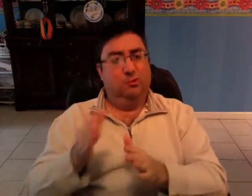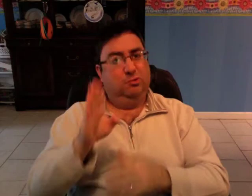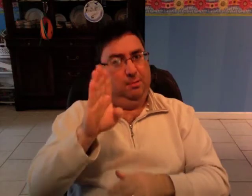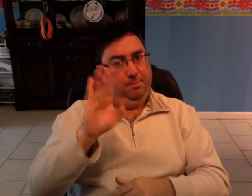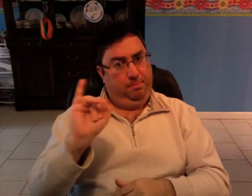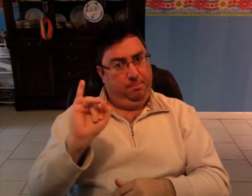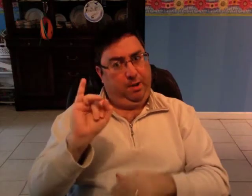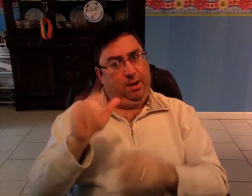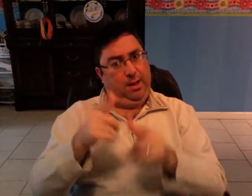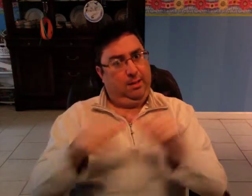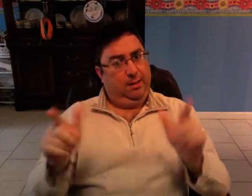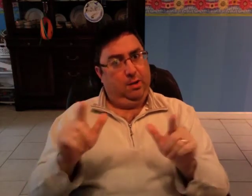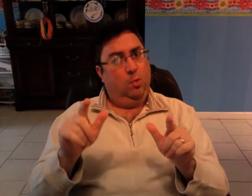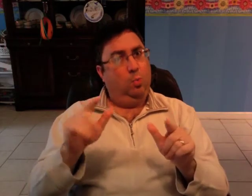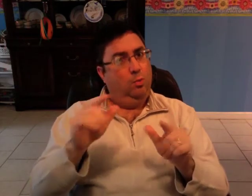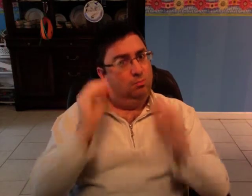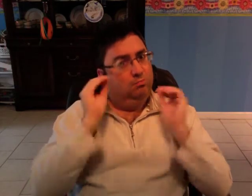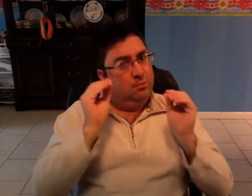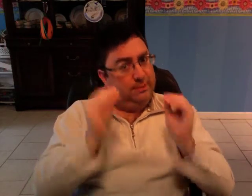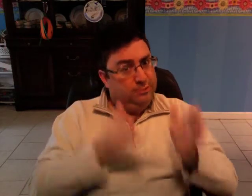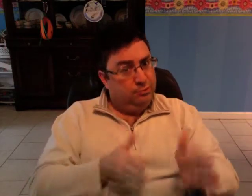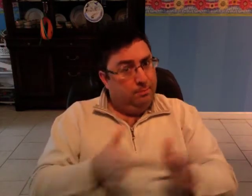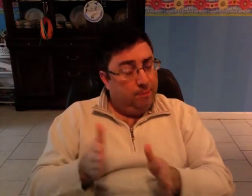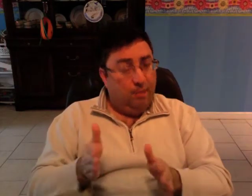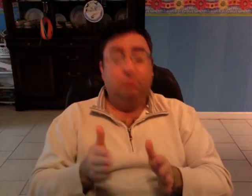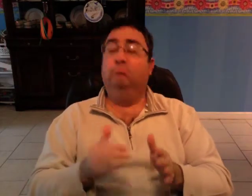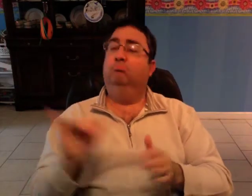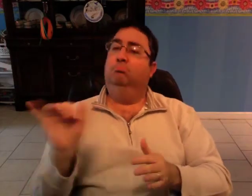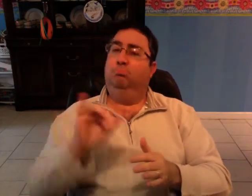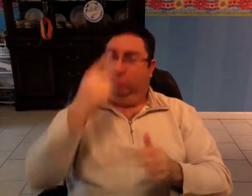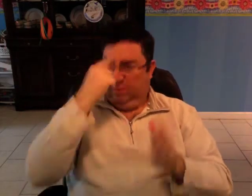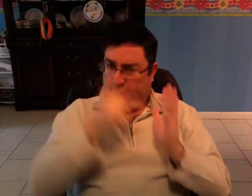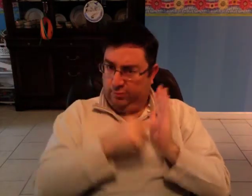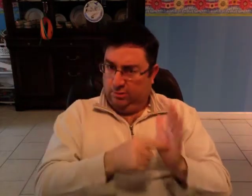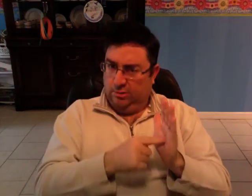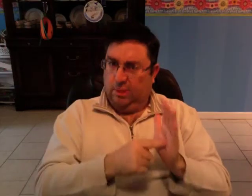bilingual teaching methodologies. For example,